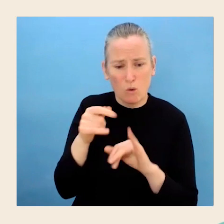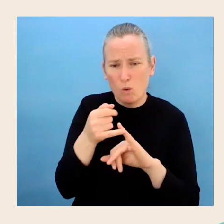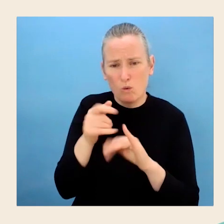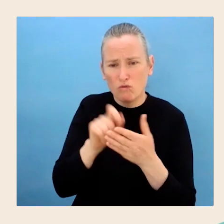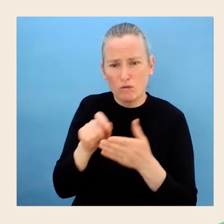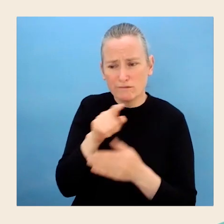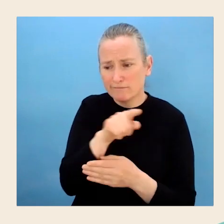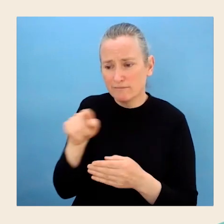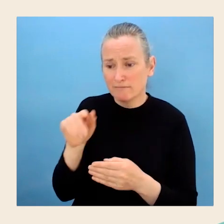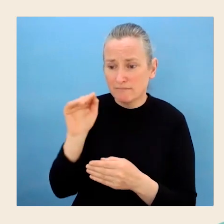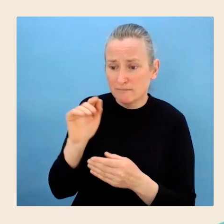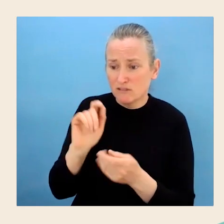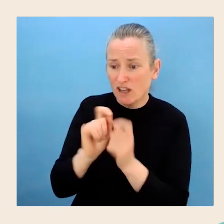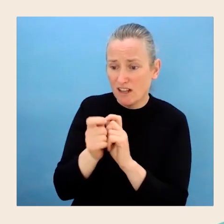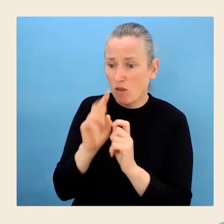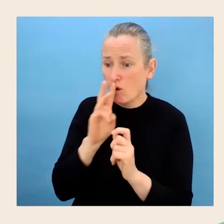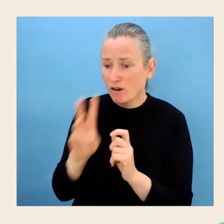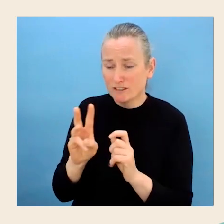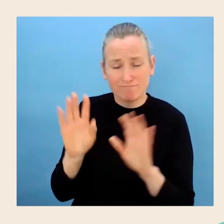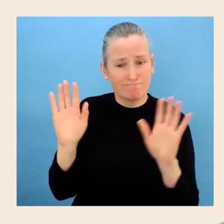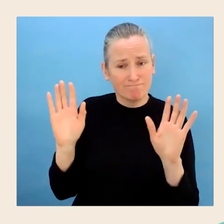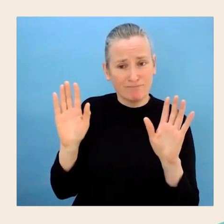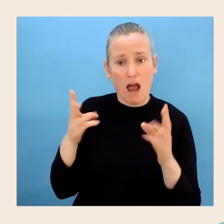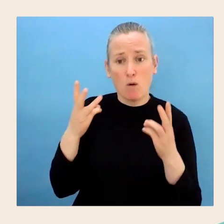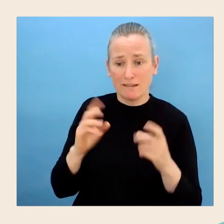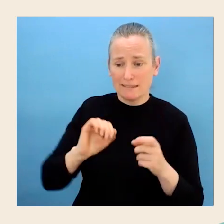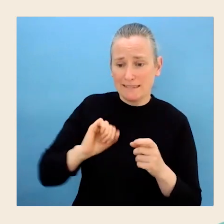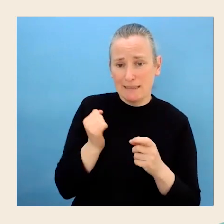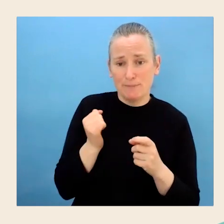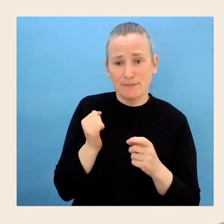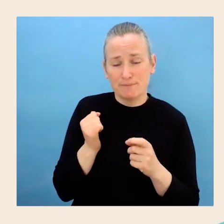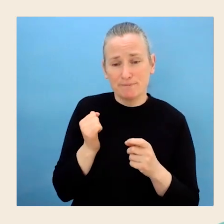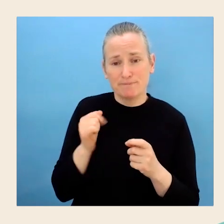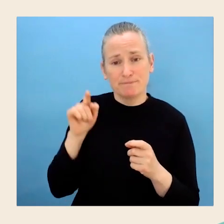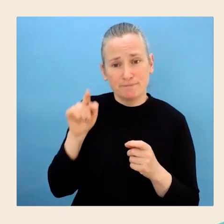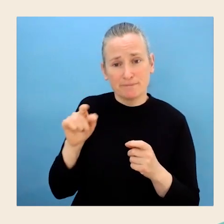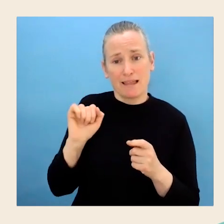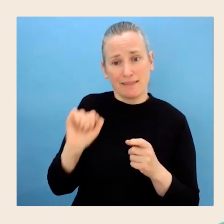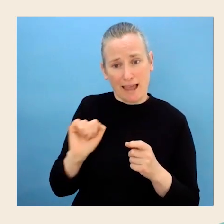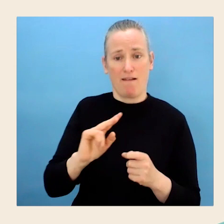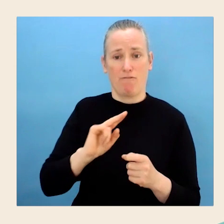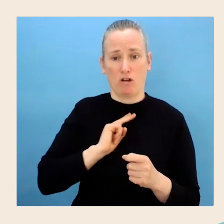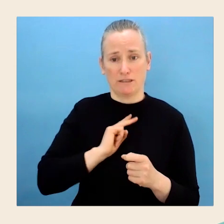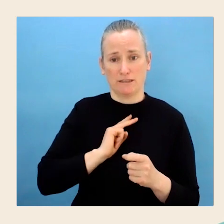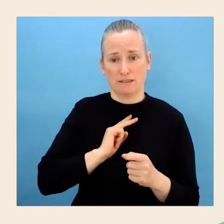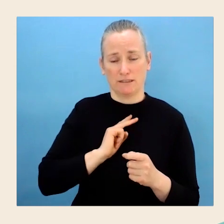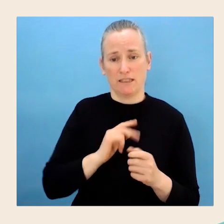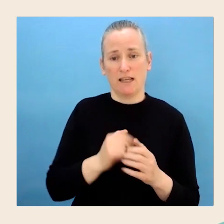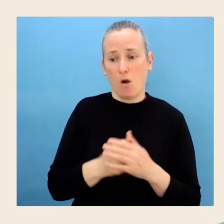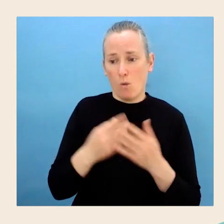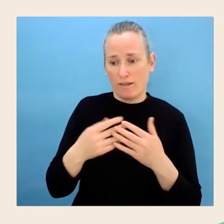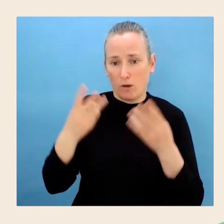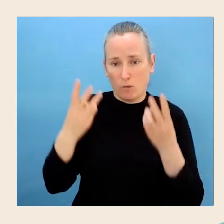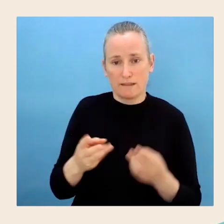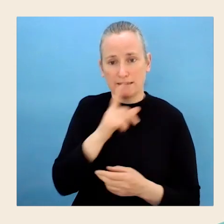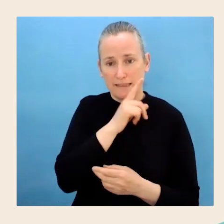I want to preserve their voice and what they want to say as best I can.